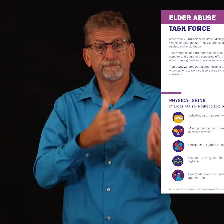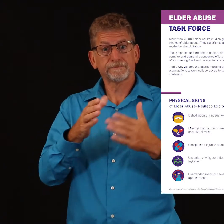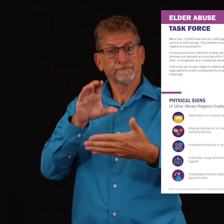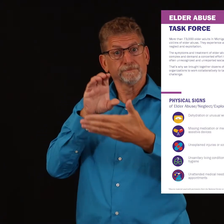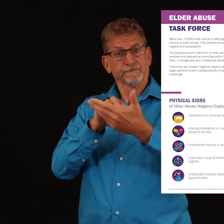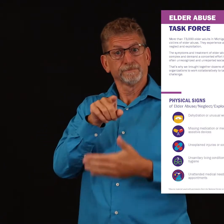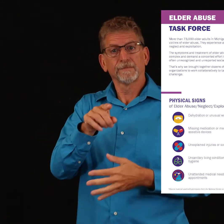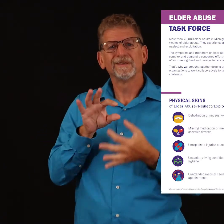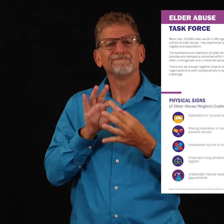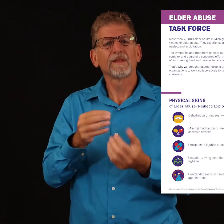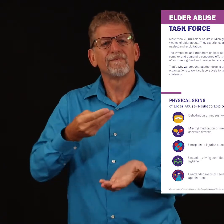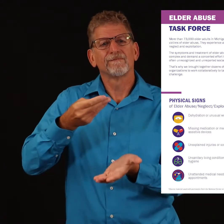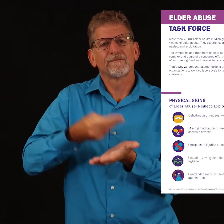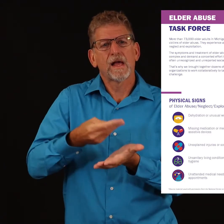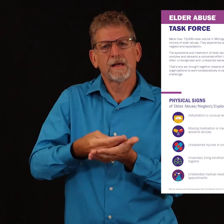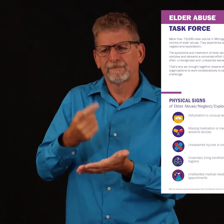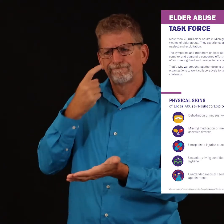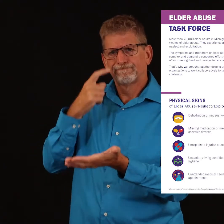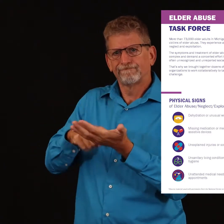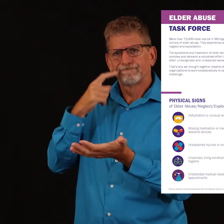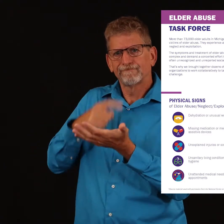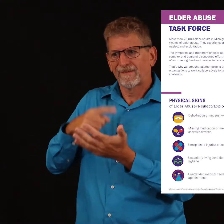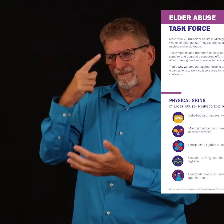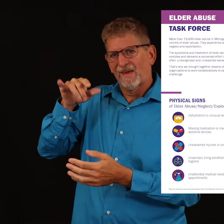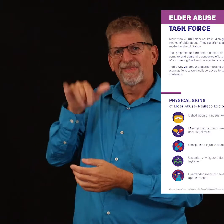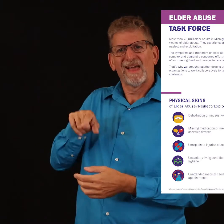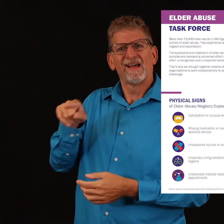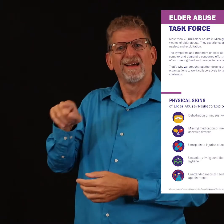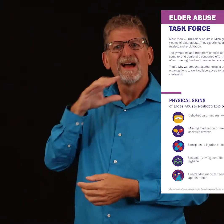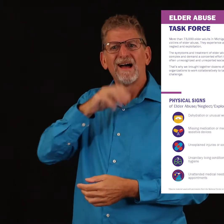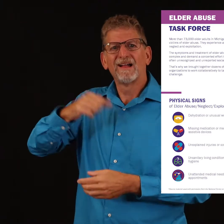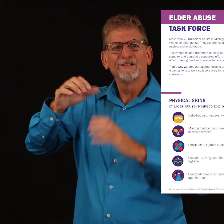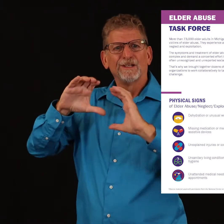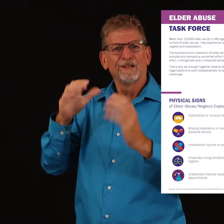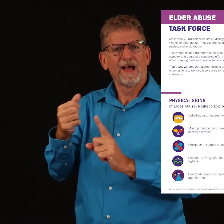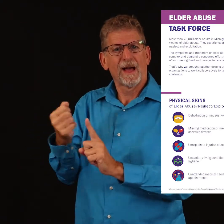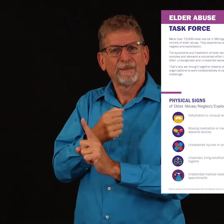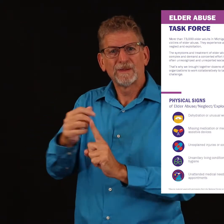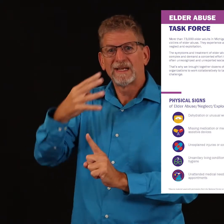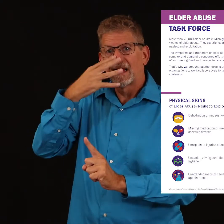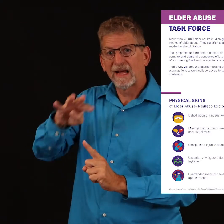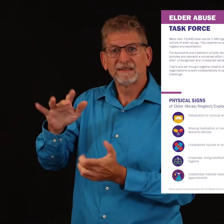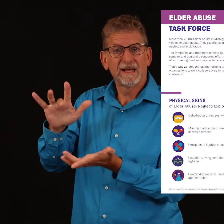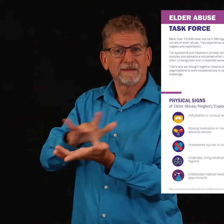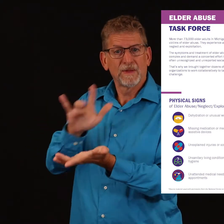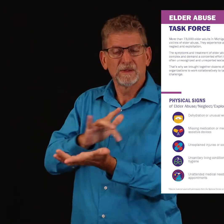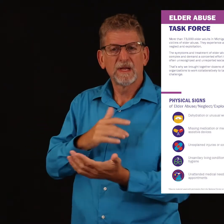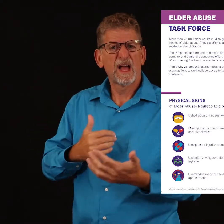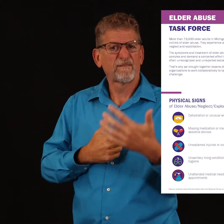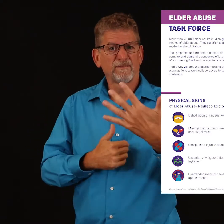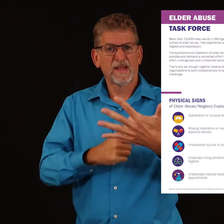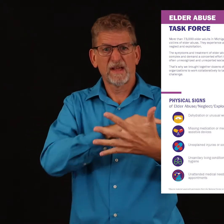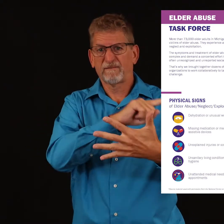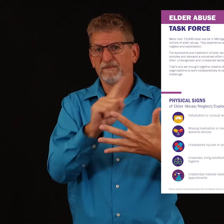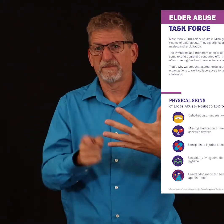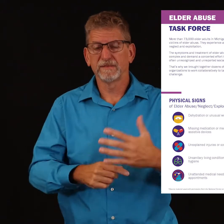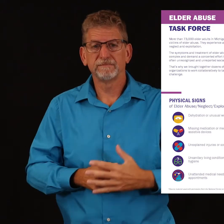[Next Section] Financial Signs of Elder Abuse/Neglect/Exploitation